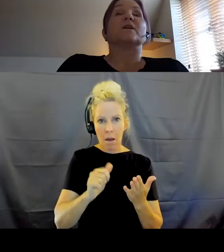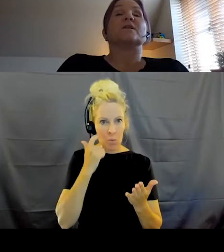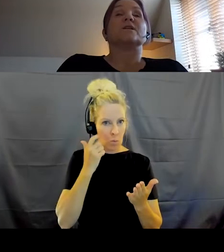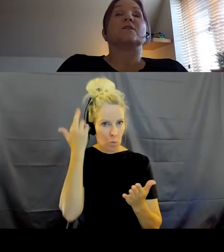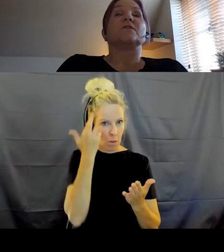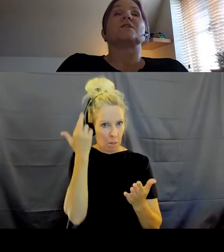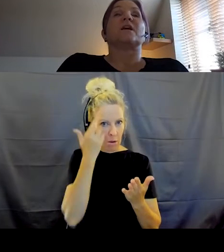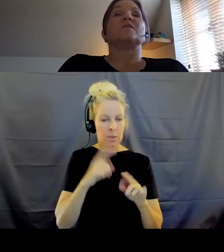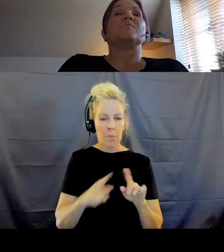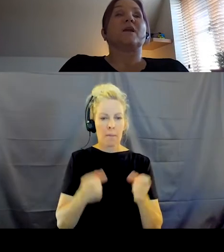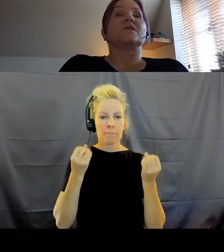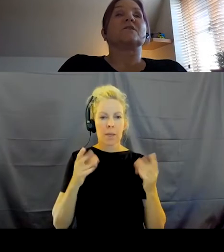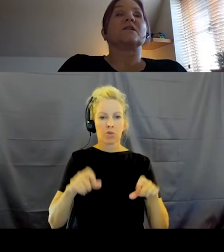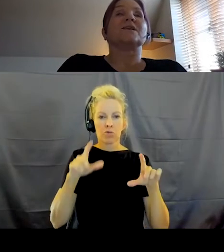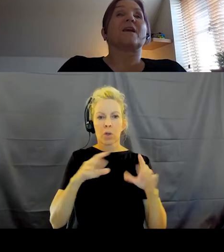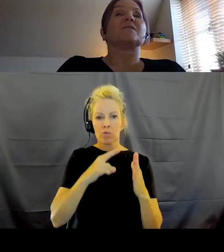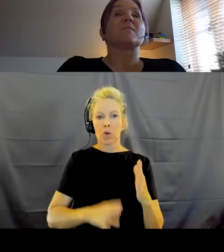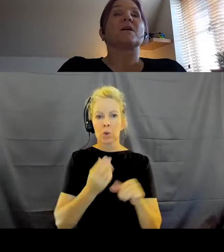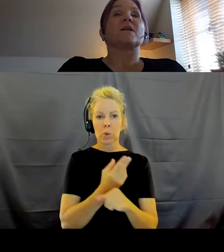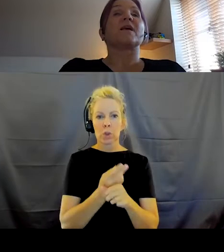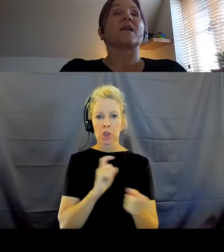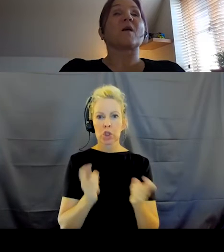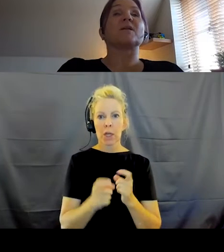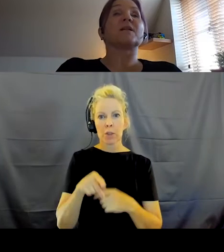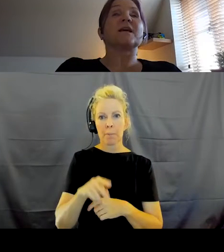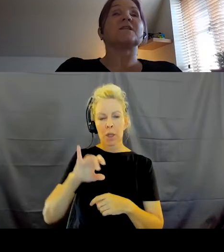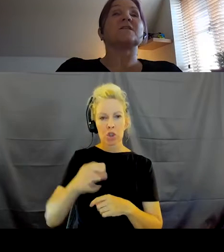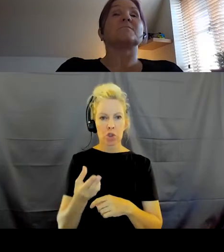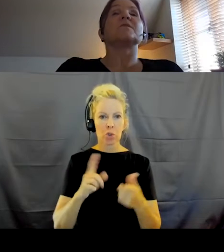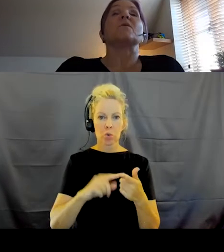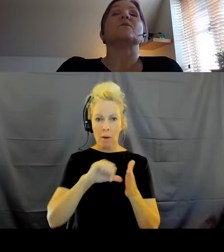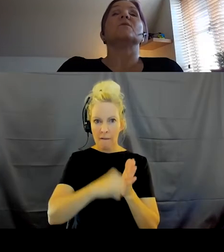readers use a change in pitch to indicate something like capital letters. So if you're